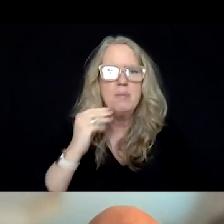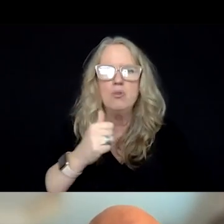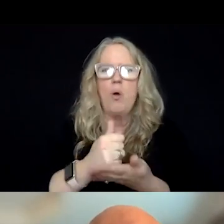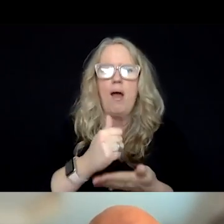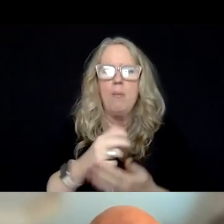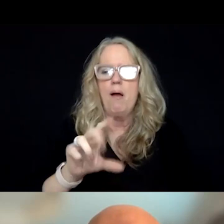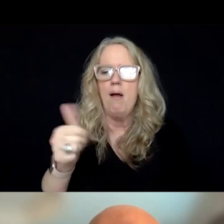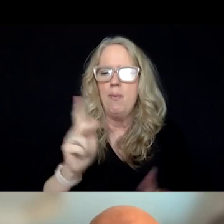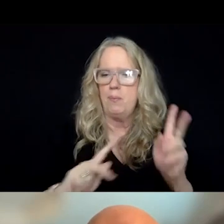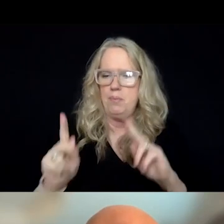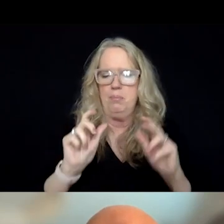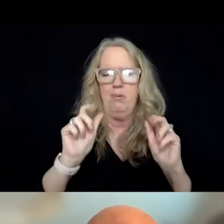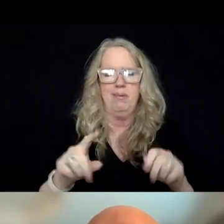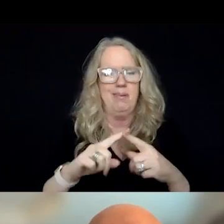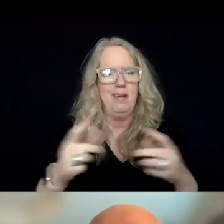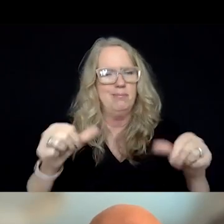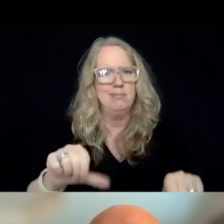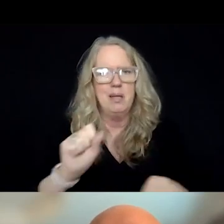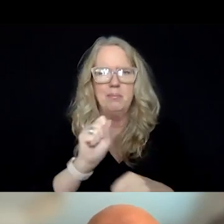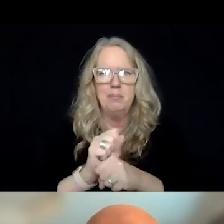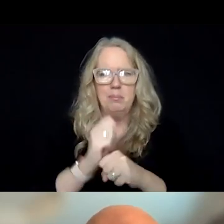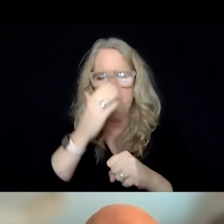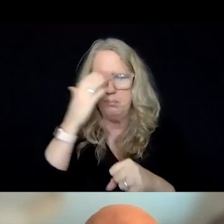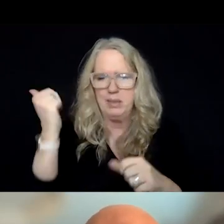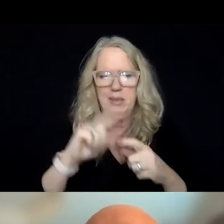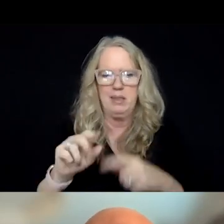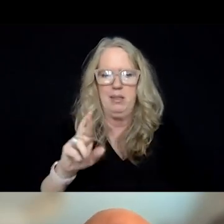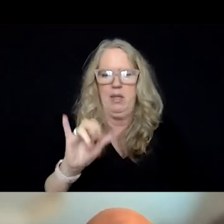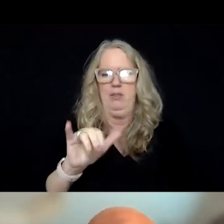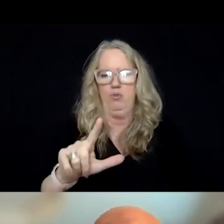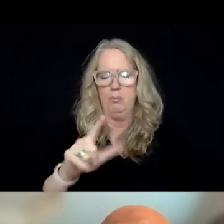JUST FOR THEM TO BE DENIED EMPLOYMENT BECAUSE OF THE CRIMINAL JUSTICE INVOLVEMENT.